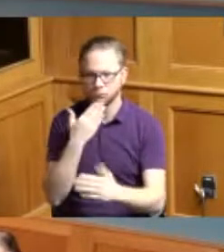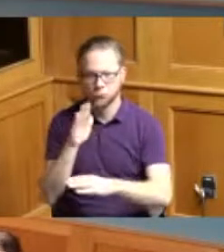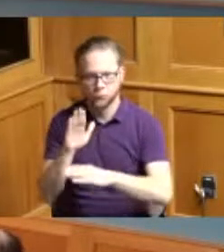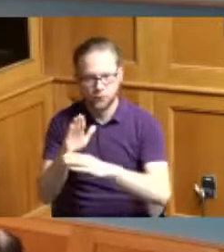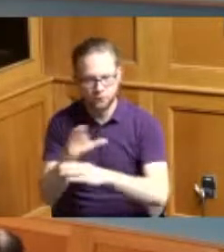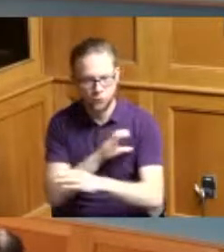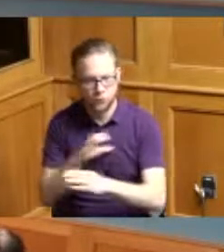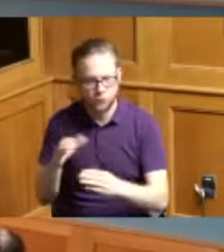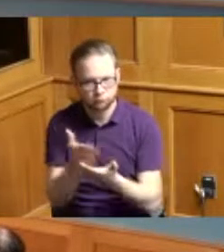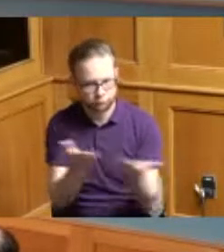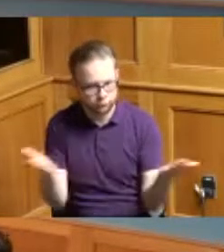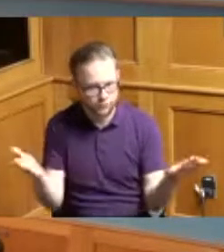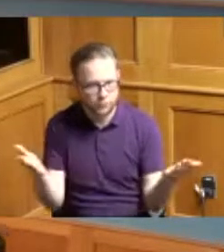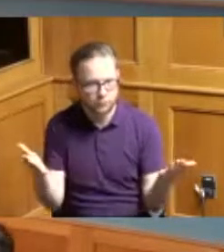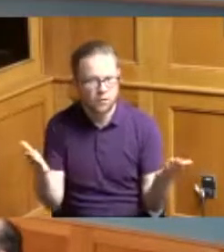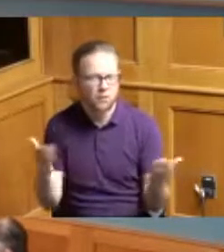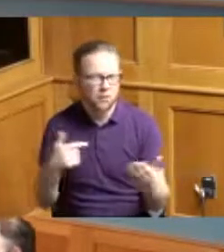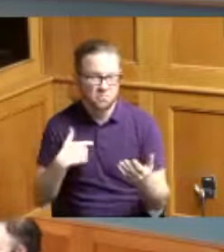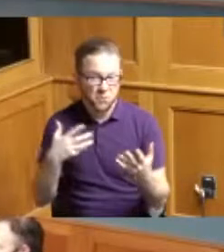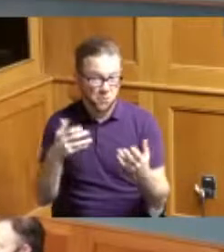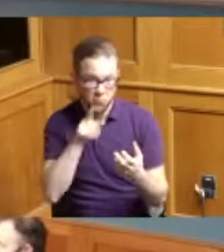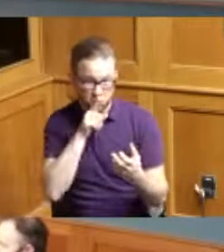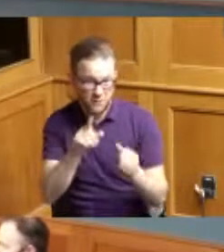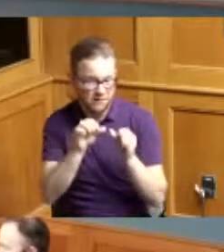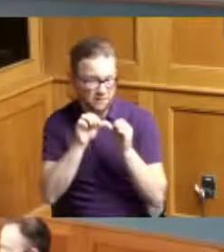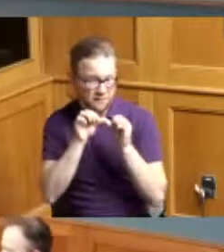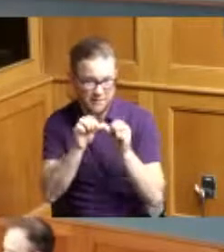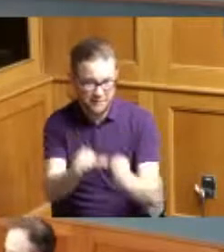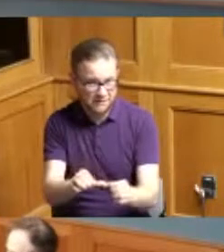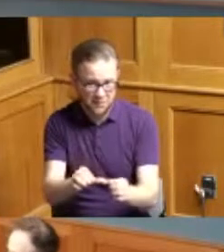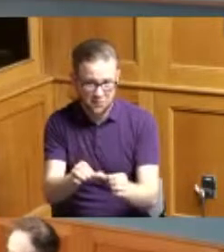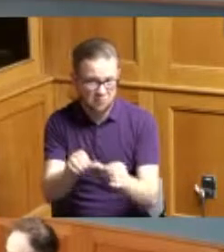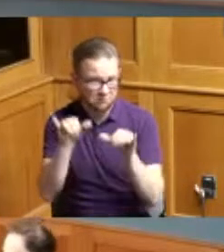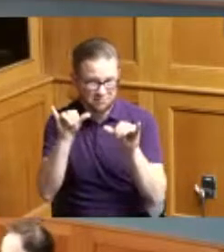I'd like to really quite Frankly continue the trend of what we were discussing last week